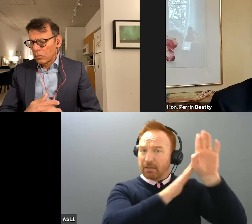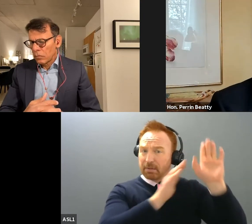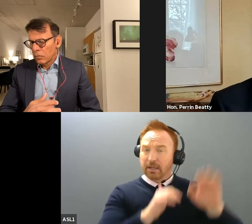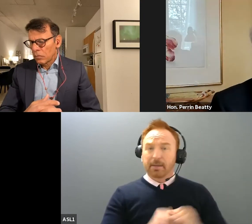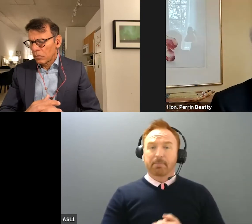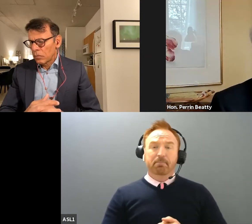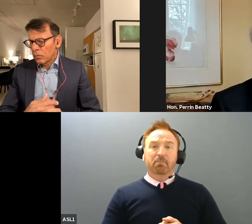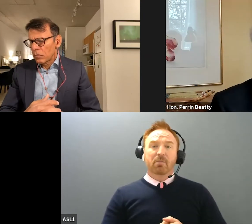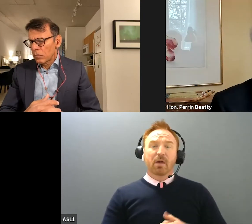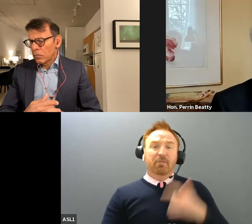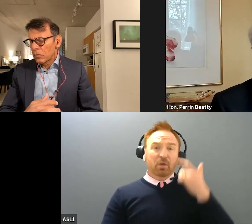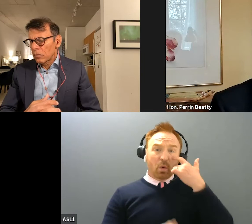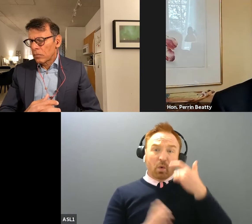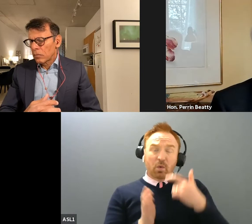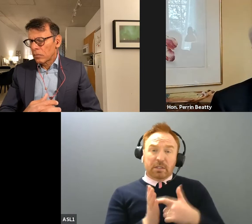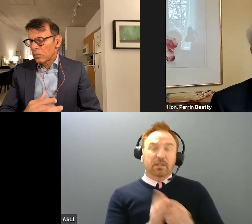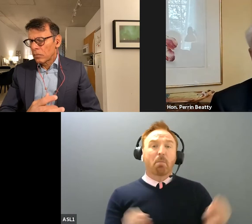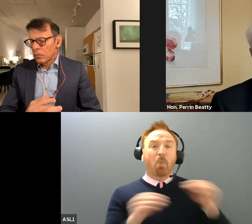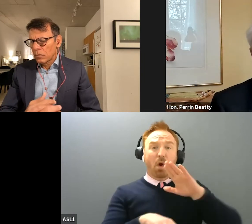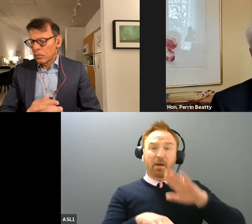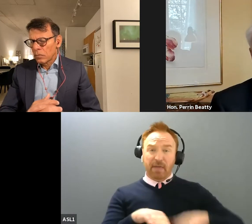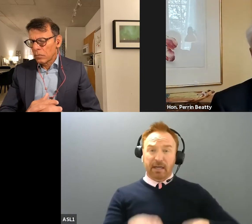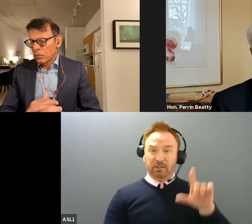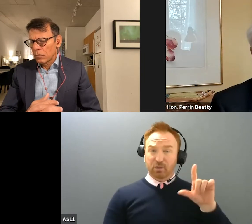20 percent of the population is listed as being among persons with disabilities,